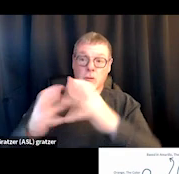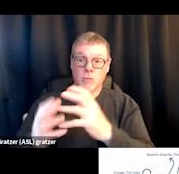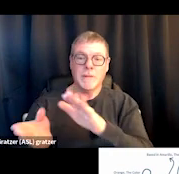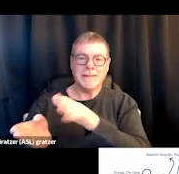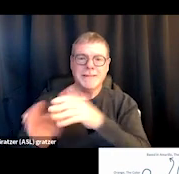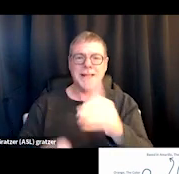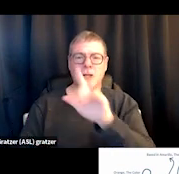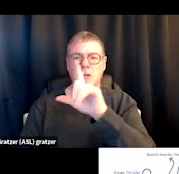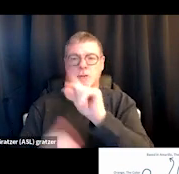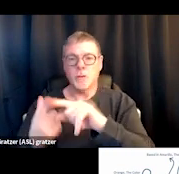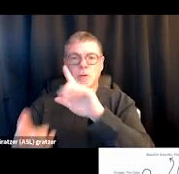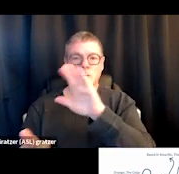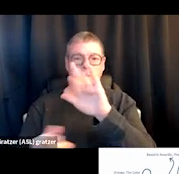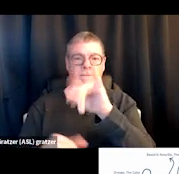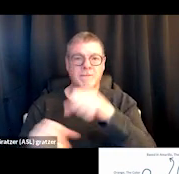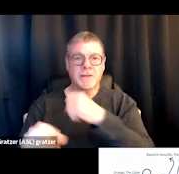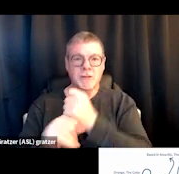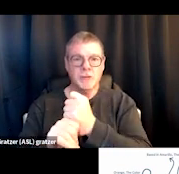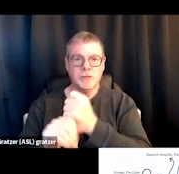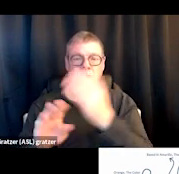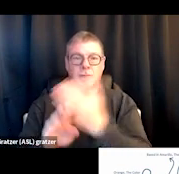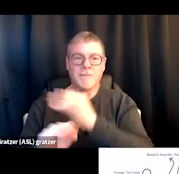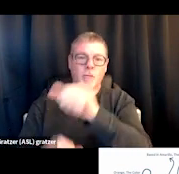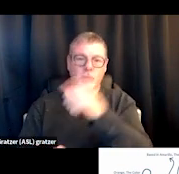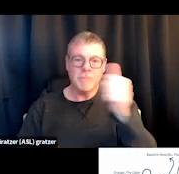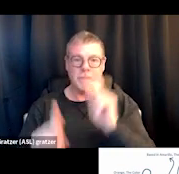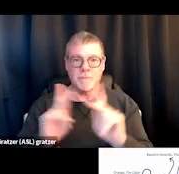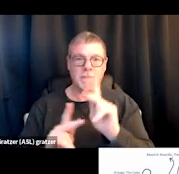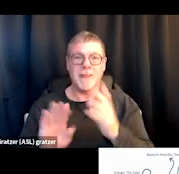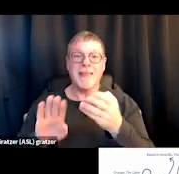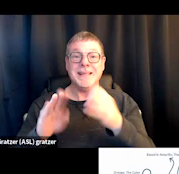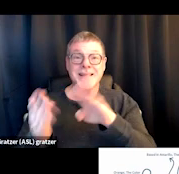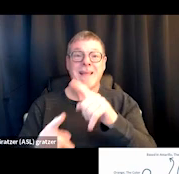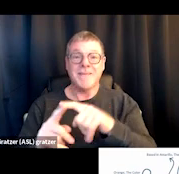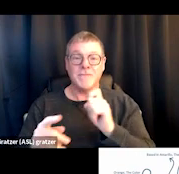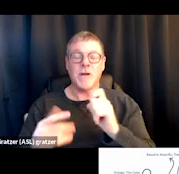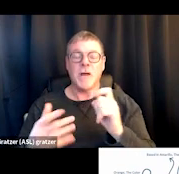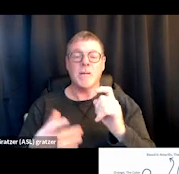to 25 years before their counterparts, but they were dying from healthcare-related reasons.